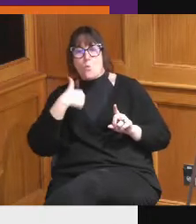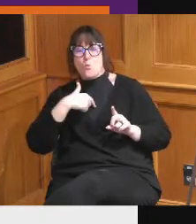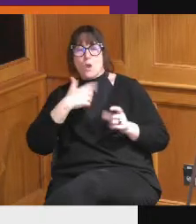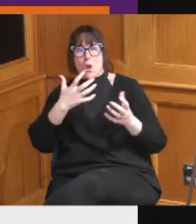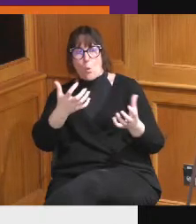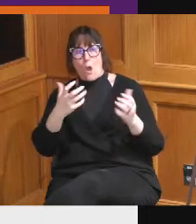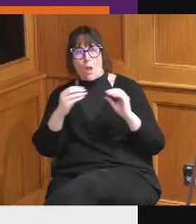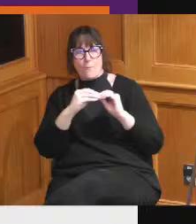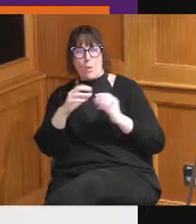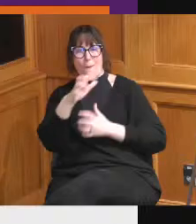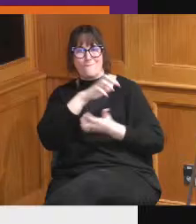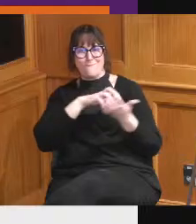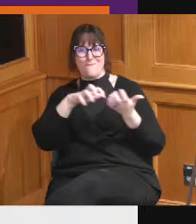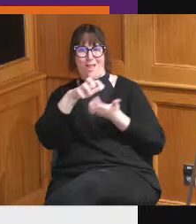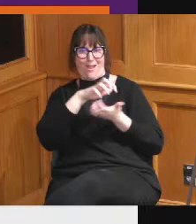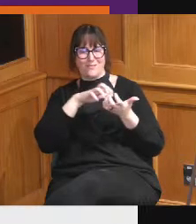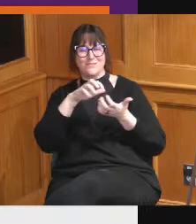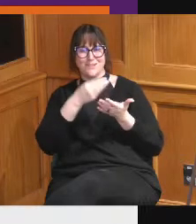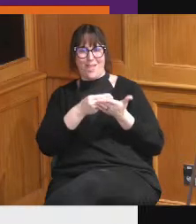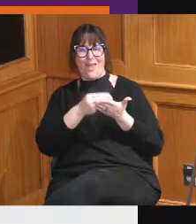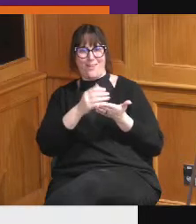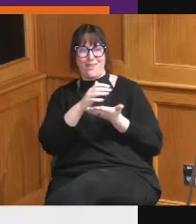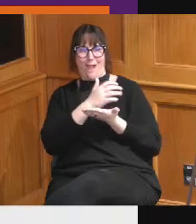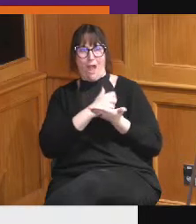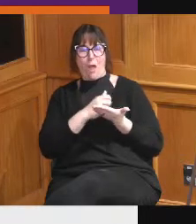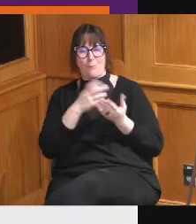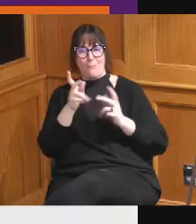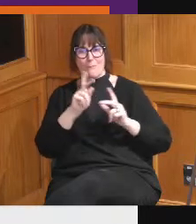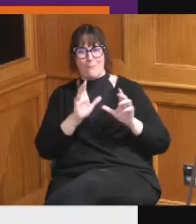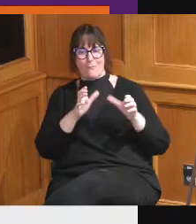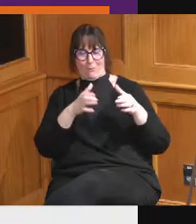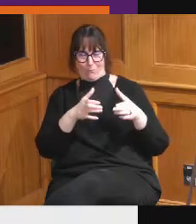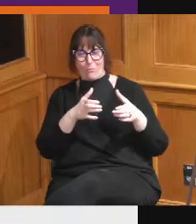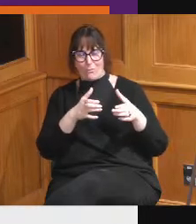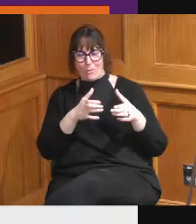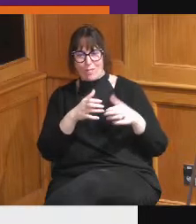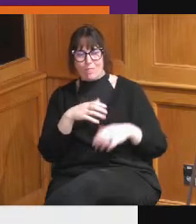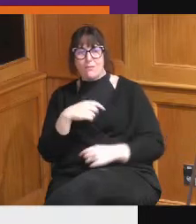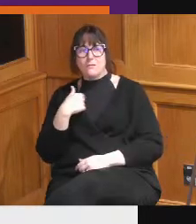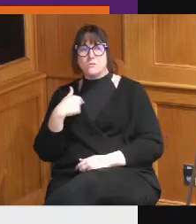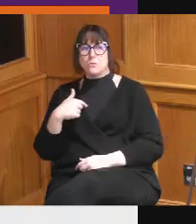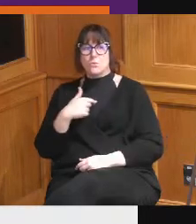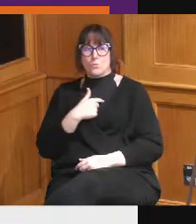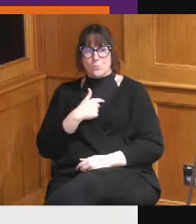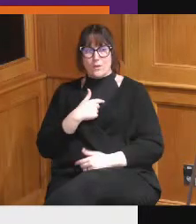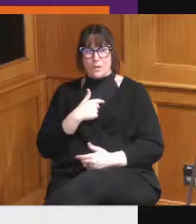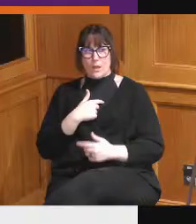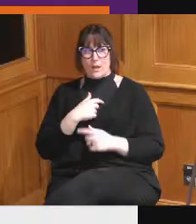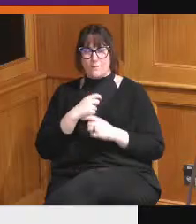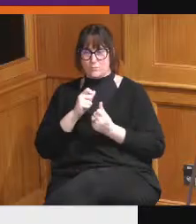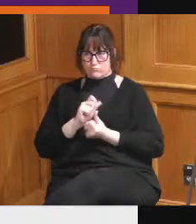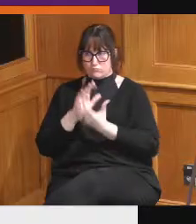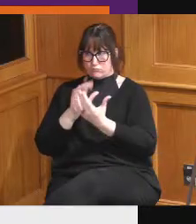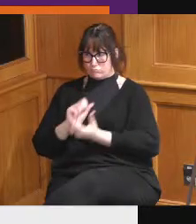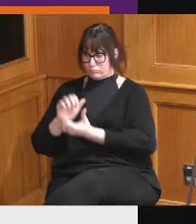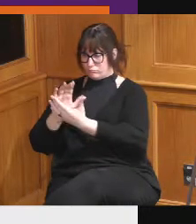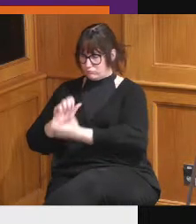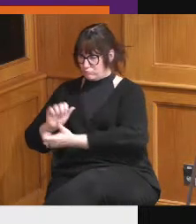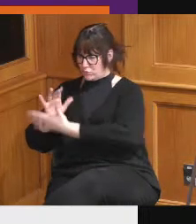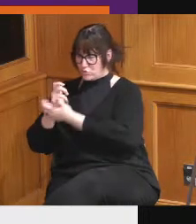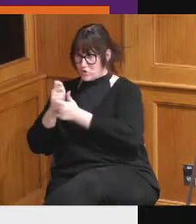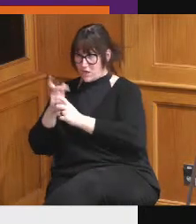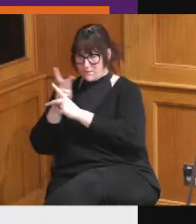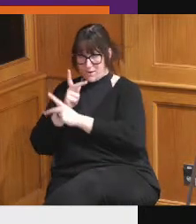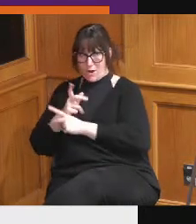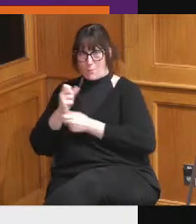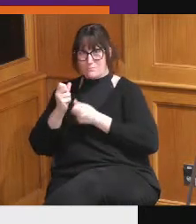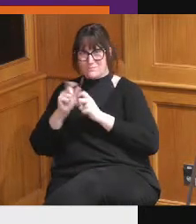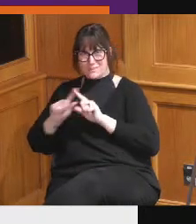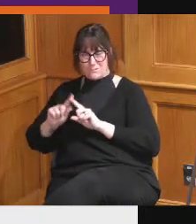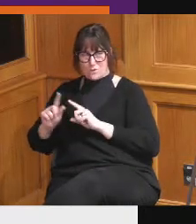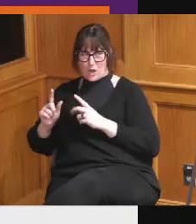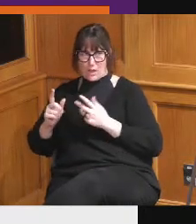projects work and you know we have we have pursued a lot of different products but I do want to keep